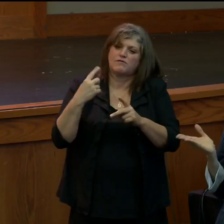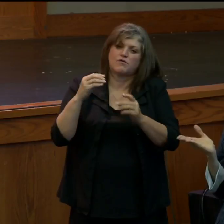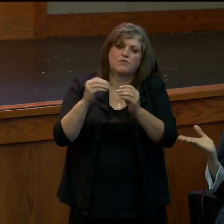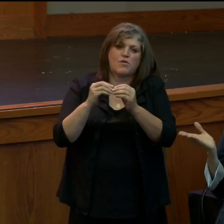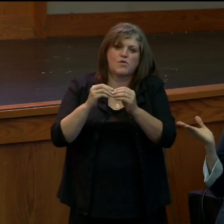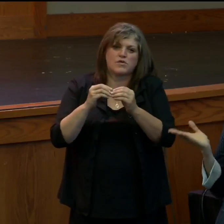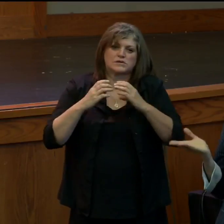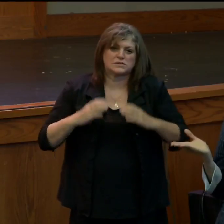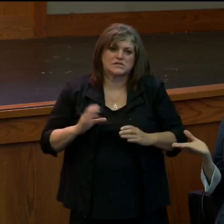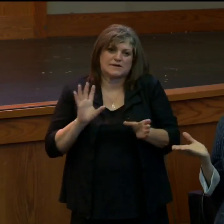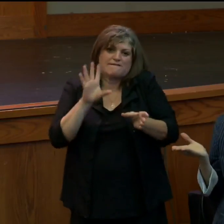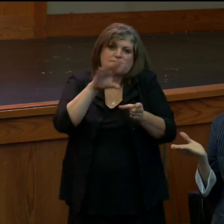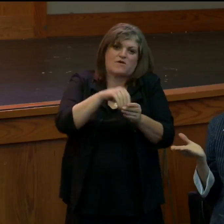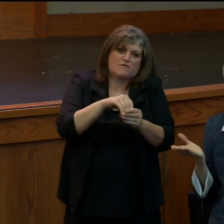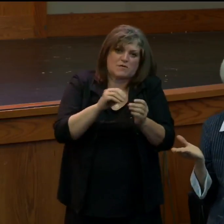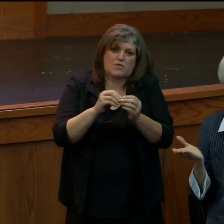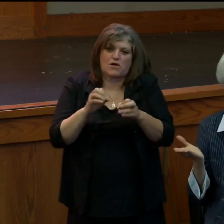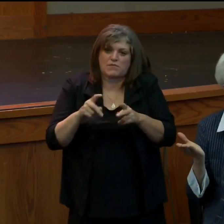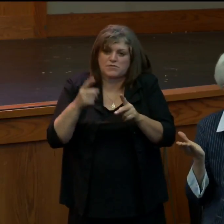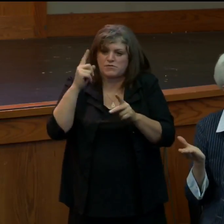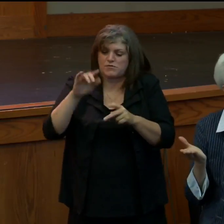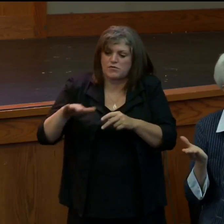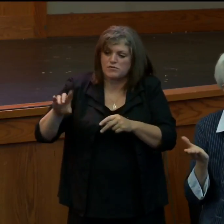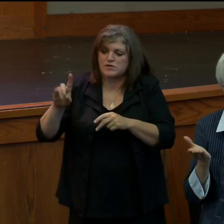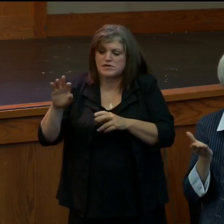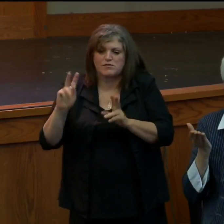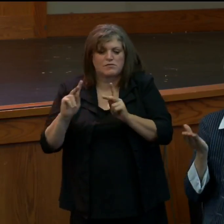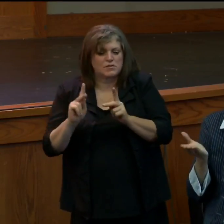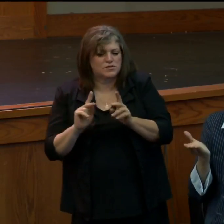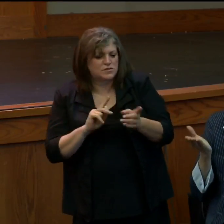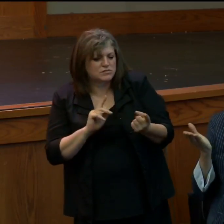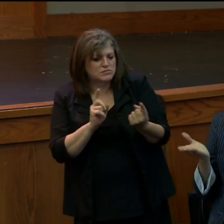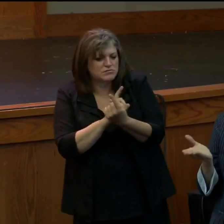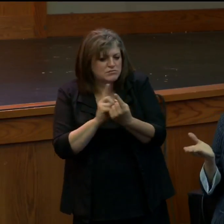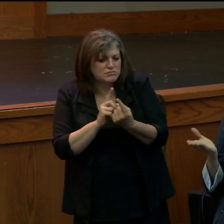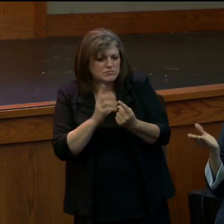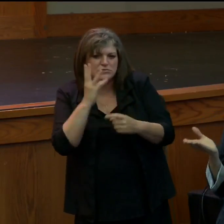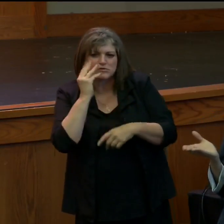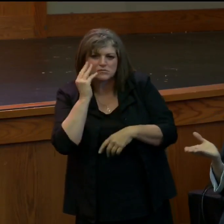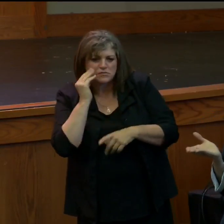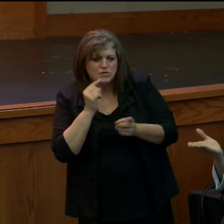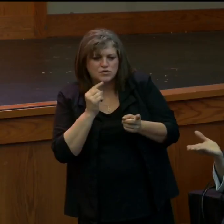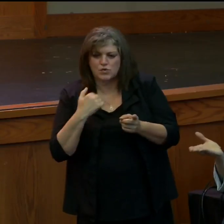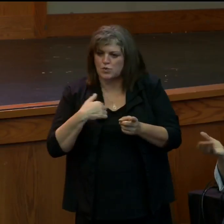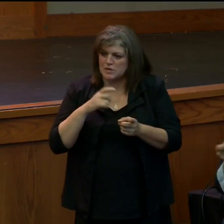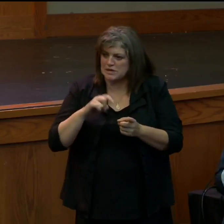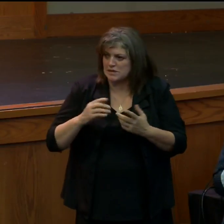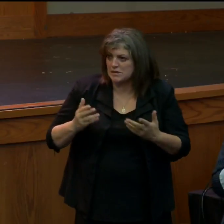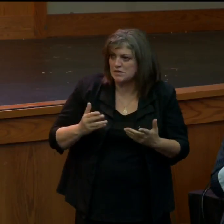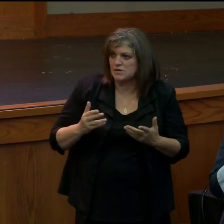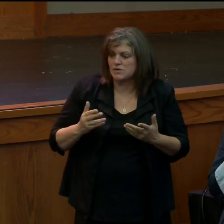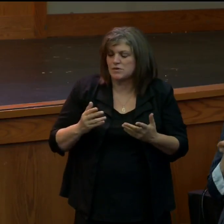ENGAGEMENT AND MORE OPPORTUNITIES IN THE DISTRICT FOR PEOPLE TO GET THE EXPERIENCE THAT WE NEED HERE AND THE MORE